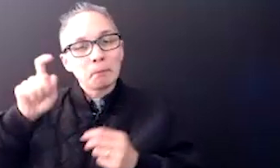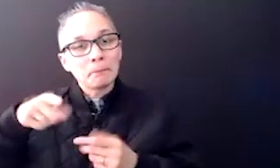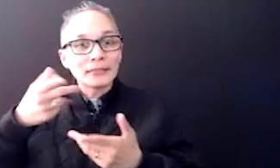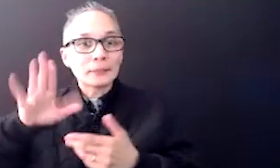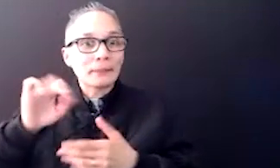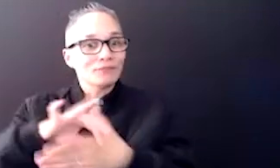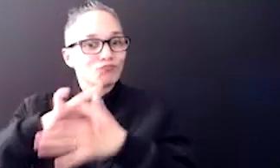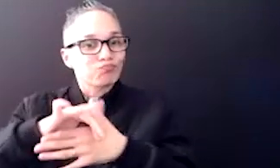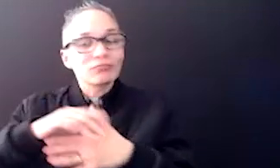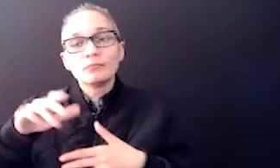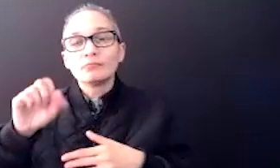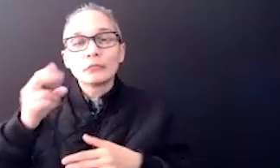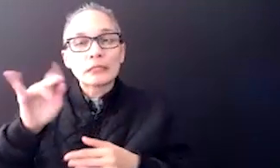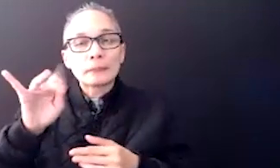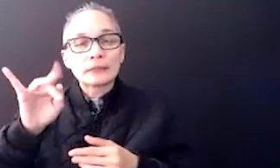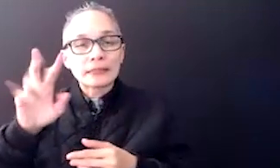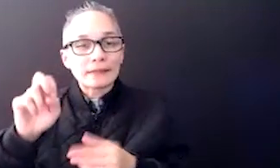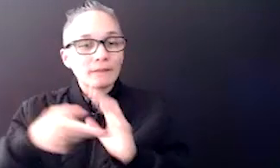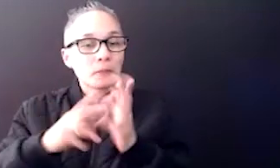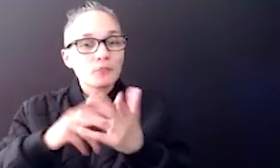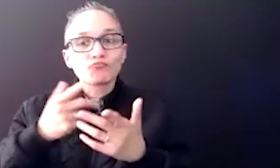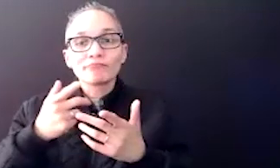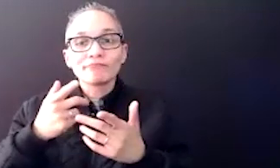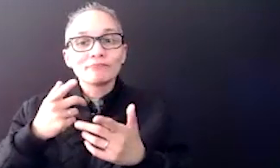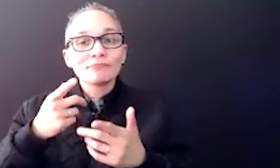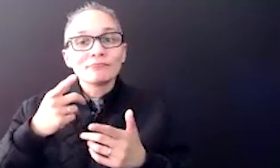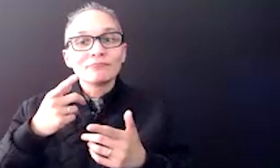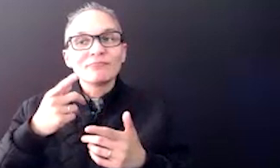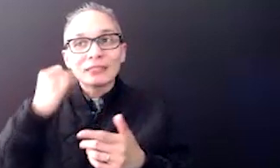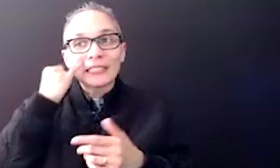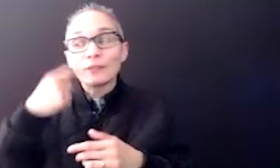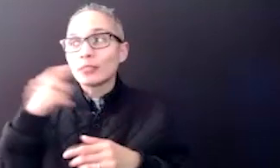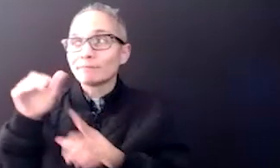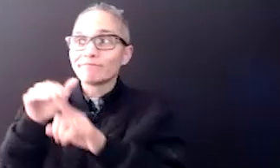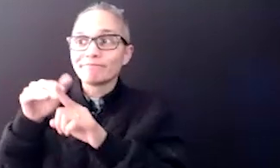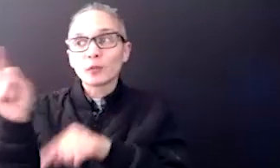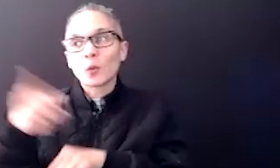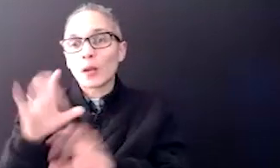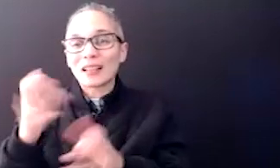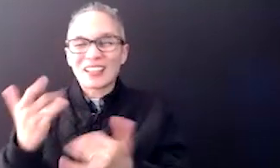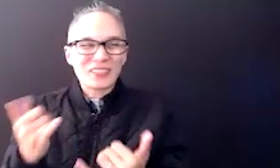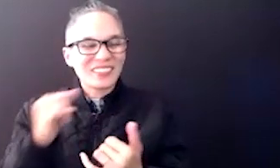So just, you know, like, you know, reminder go to class right now at 9:00 or whatever that, you know, that's not substantive.